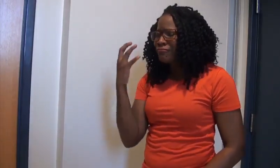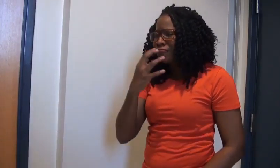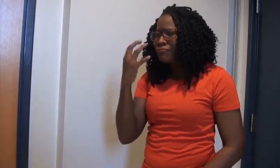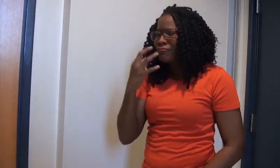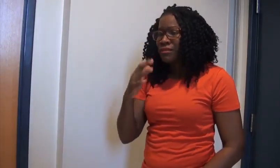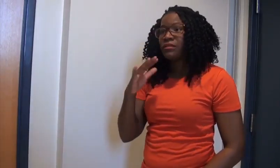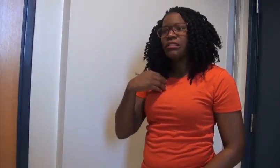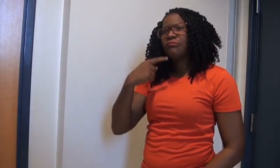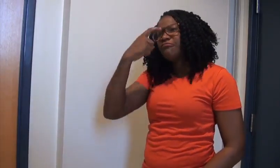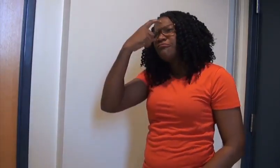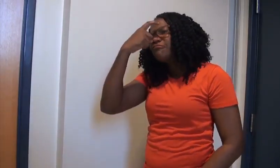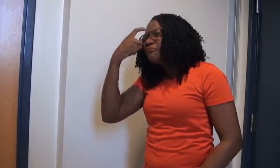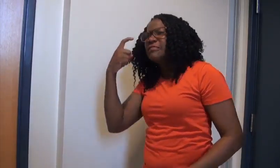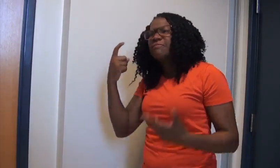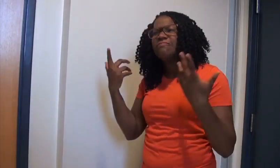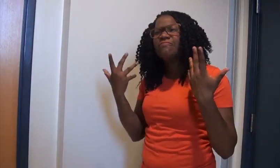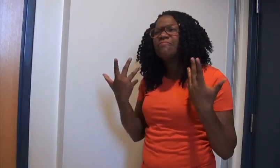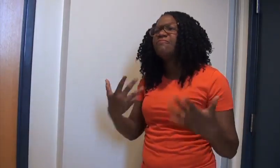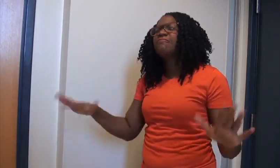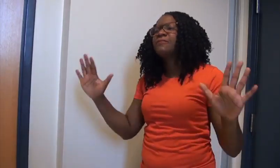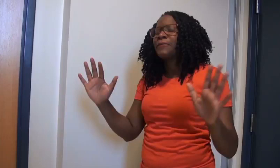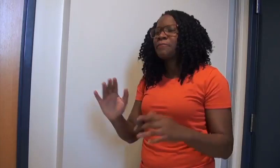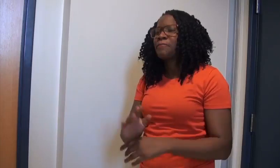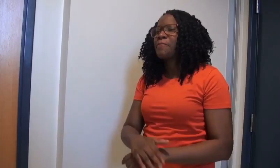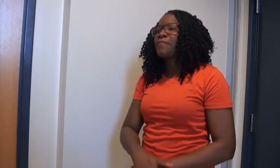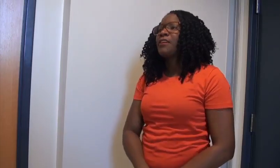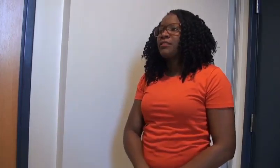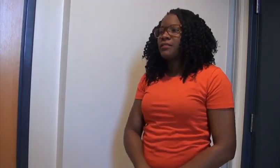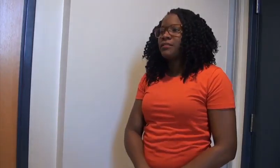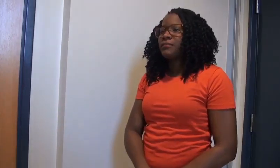commitment to carrying out those promises. That day stands out so clearly in my memory.